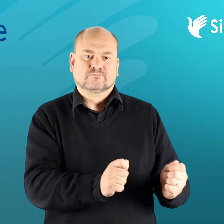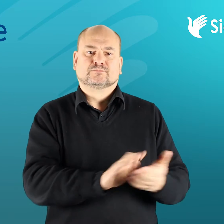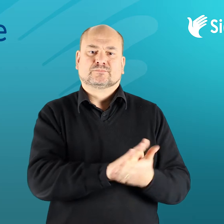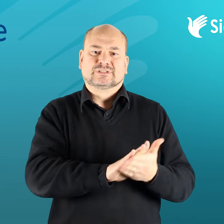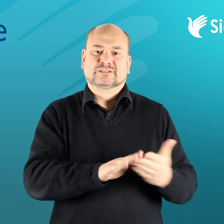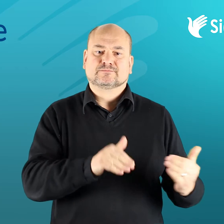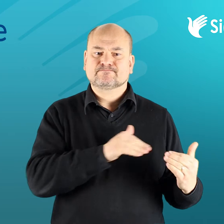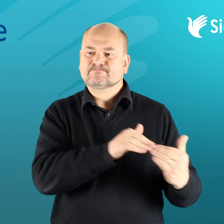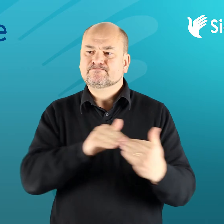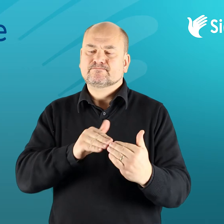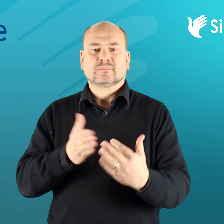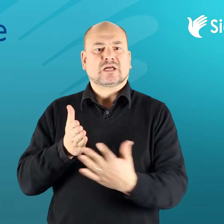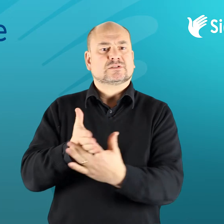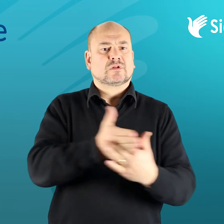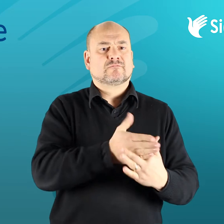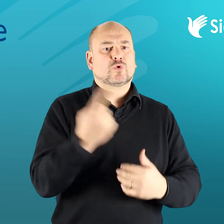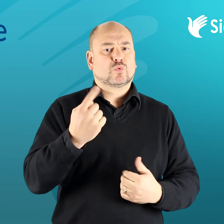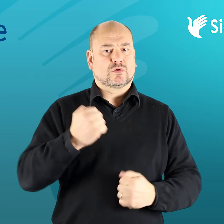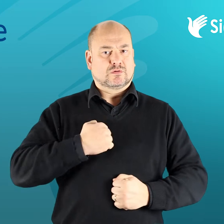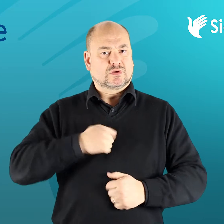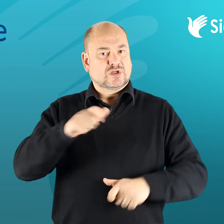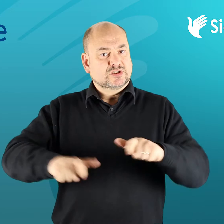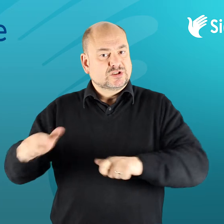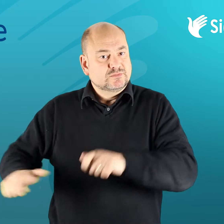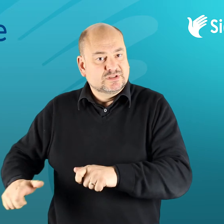to make services more accessible for our customers.